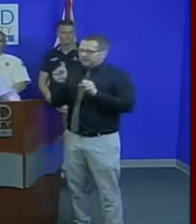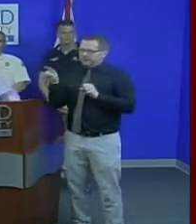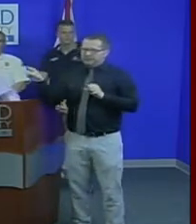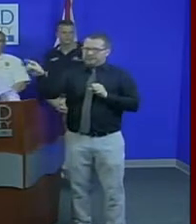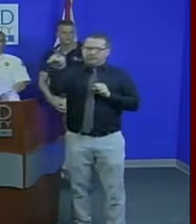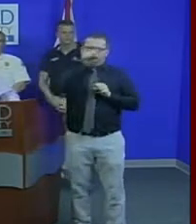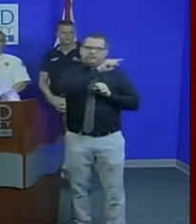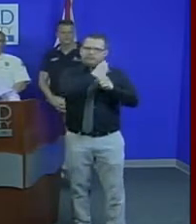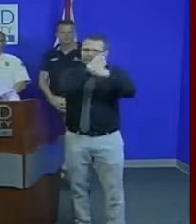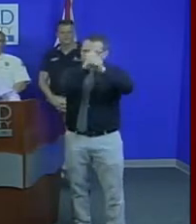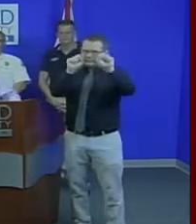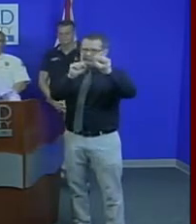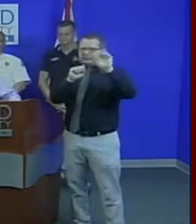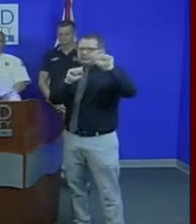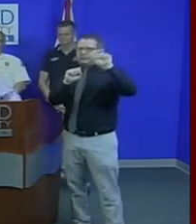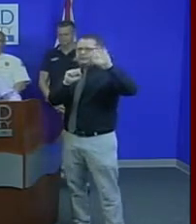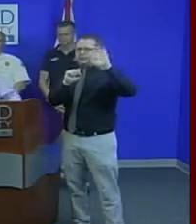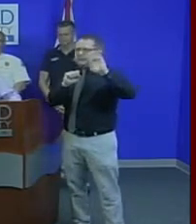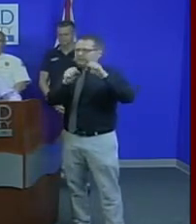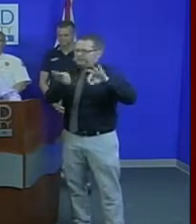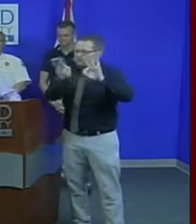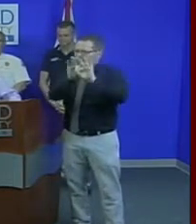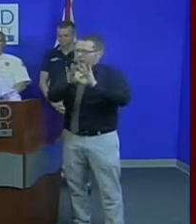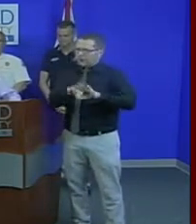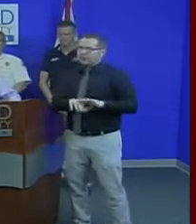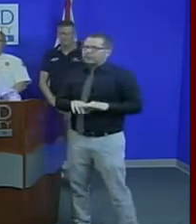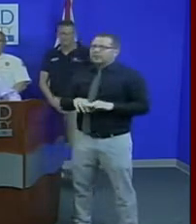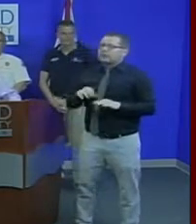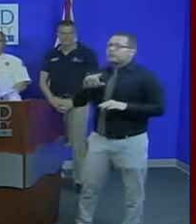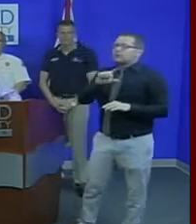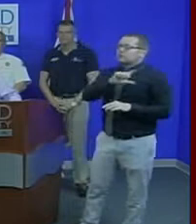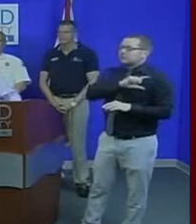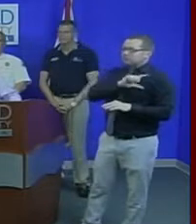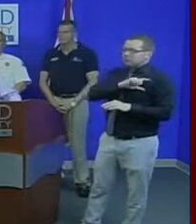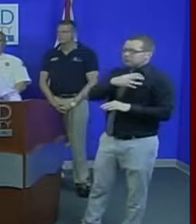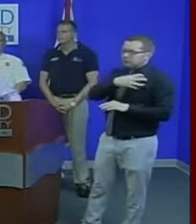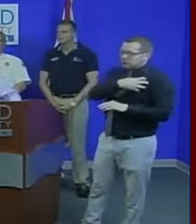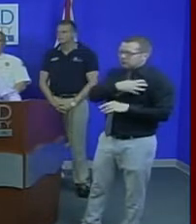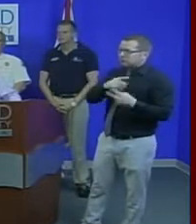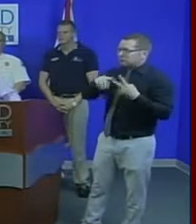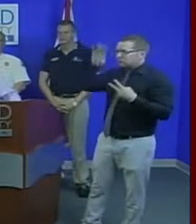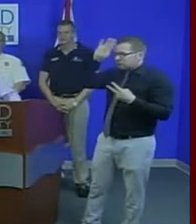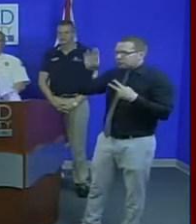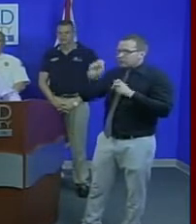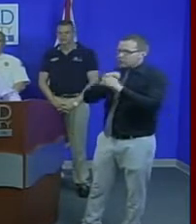AND IN COORDINATION WITH BROWARD SHERIFF'S OFFICE AND OVER 100